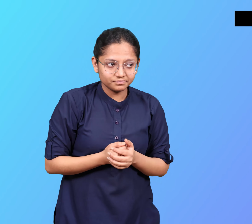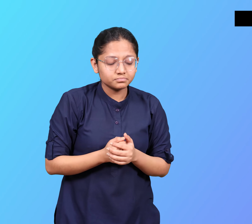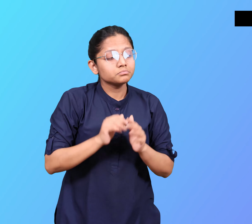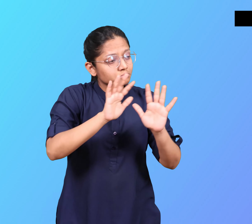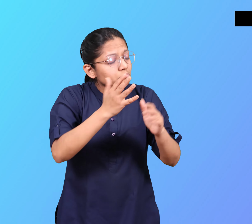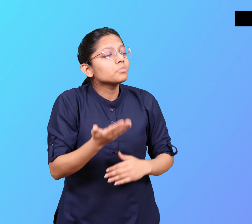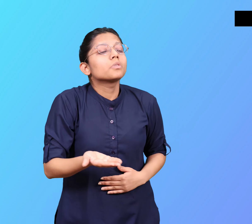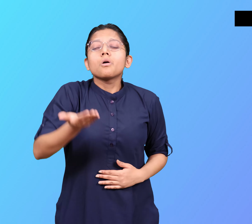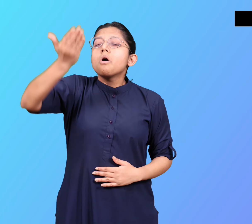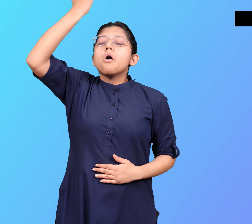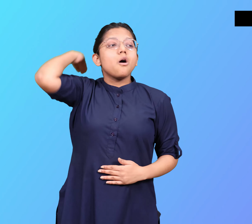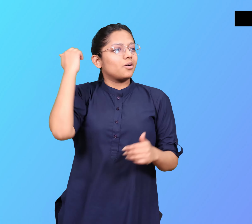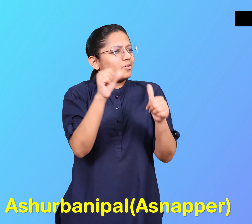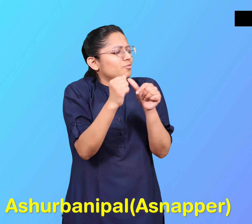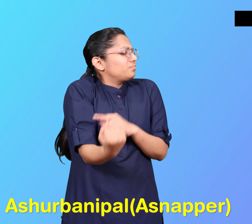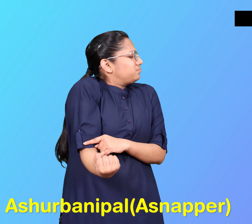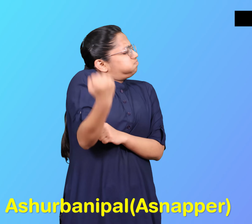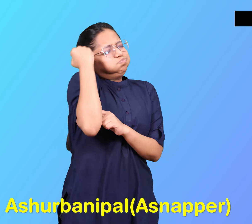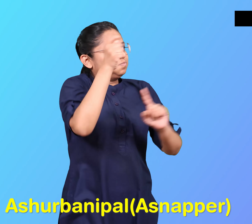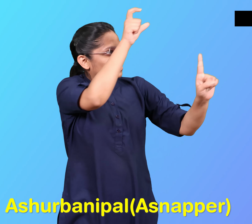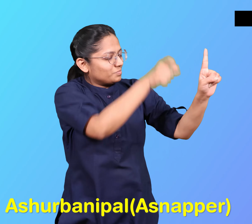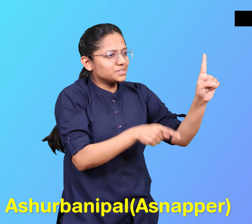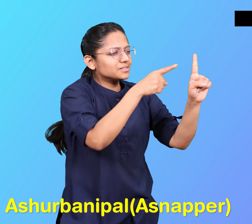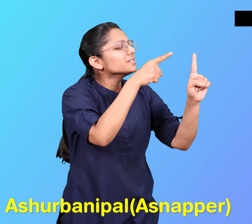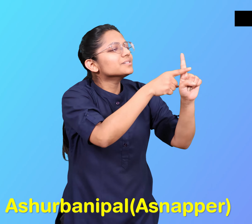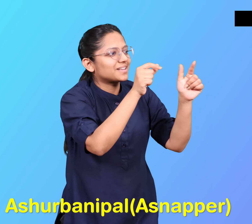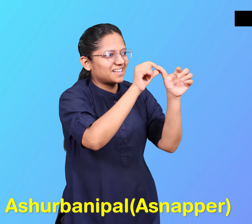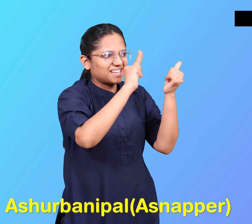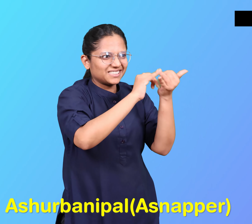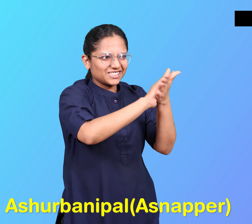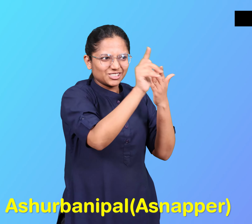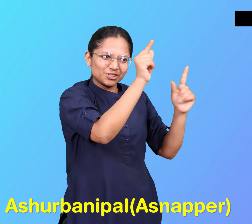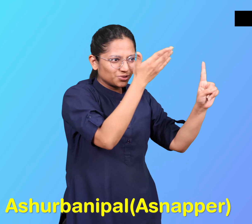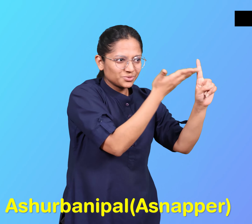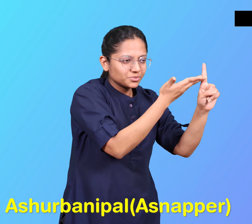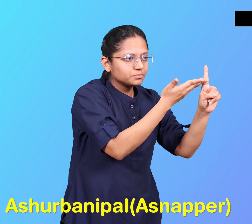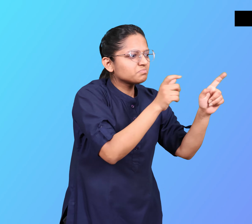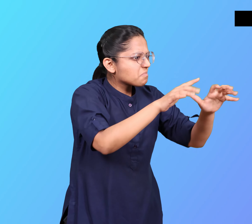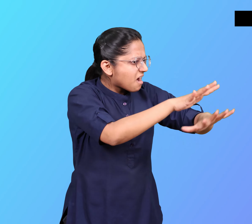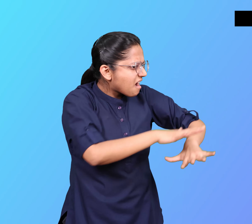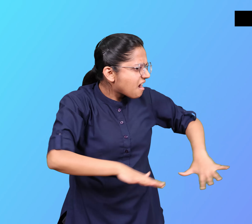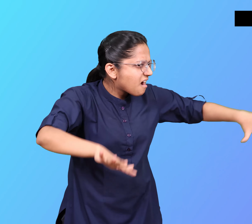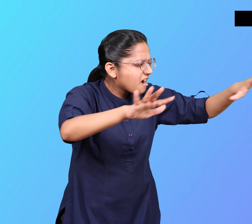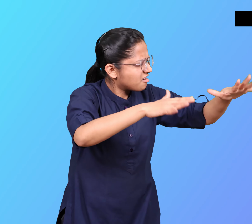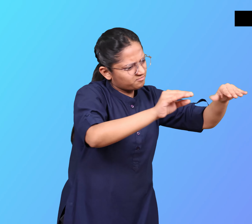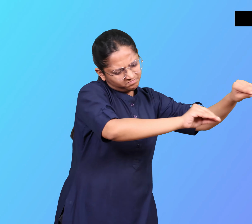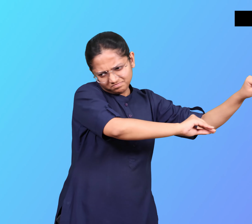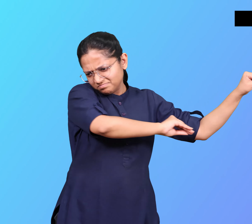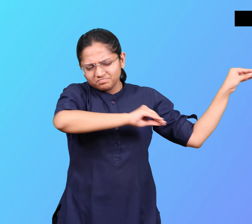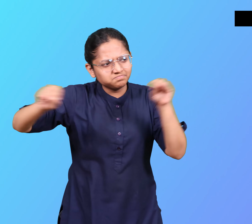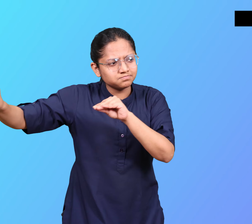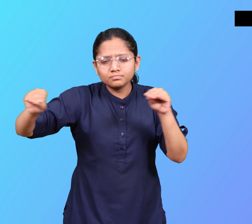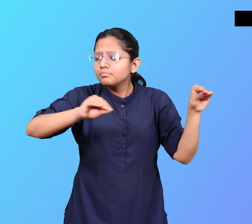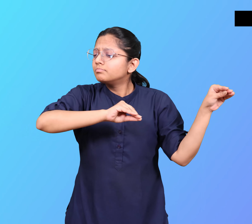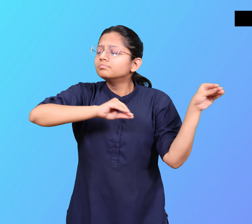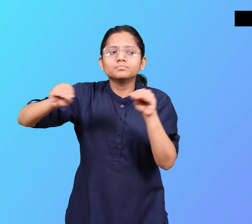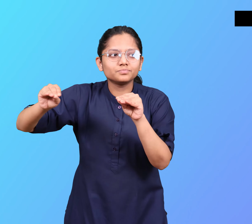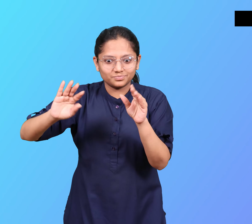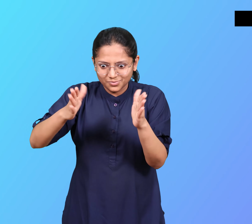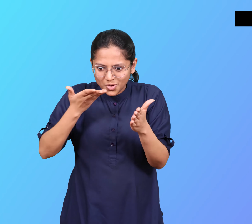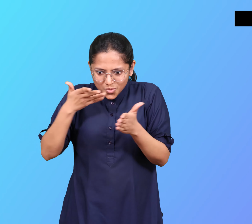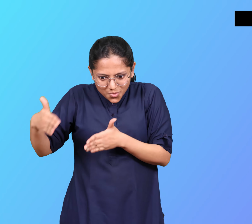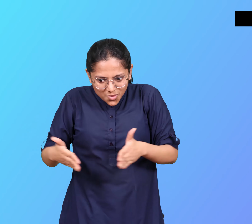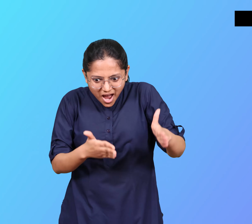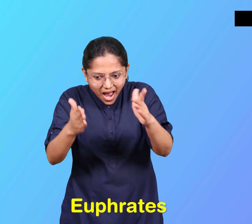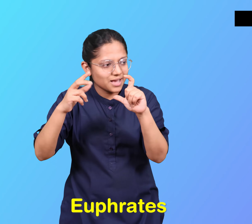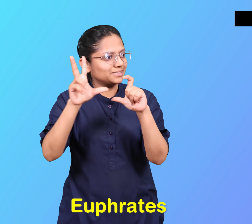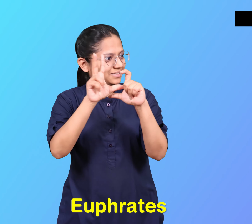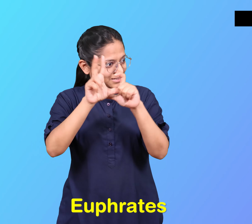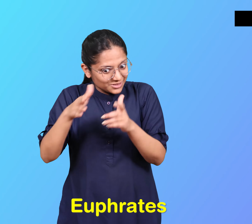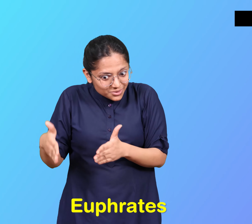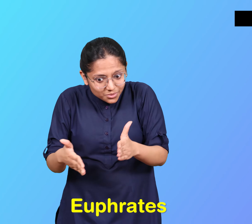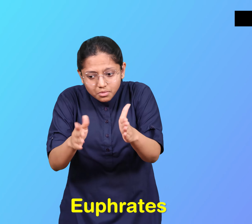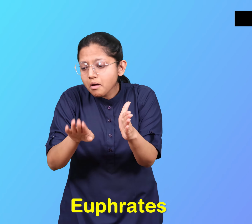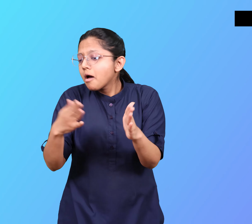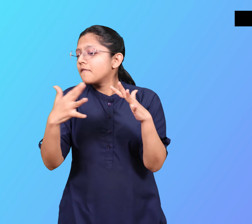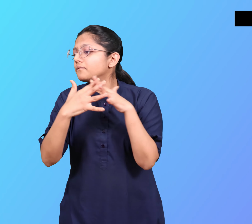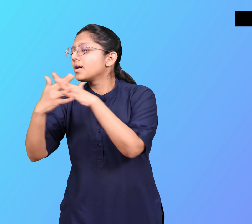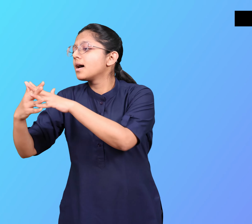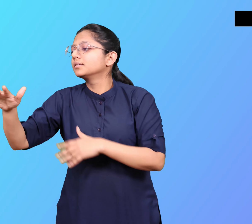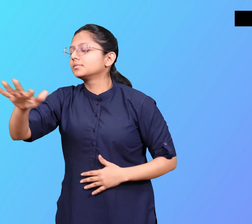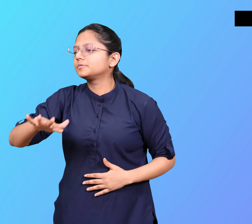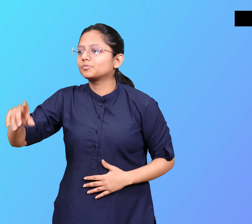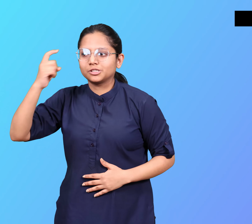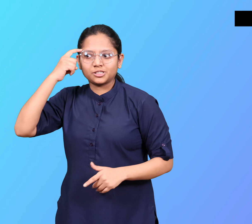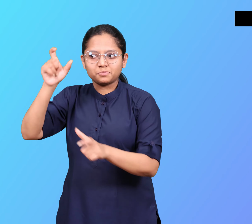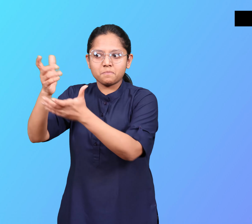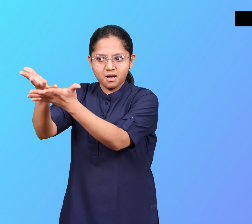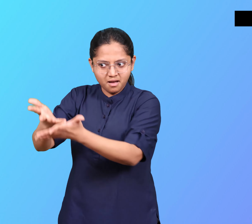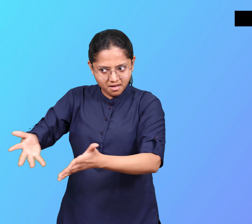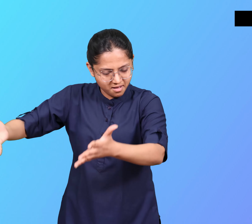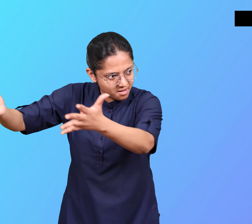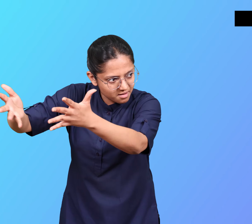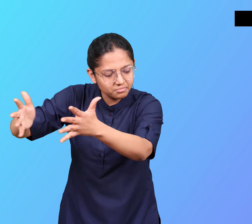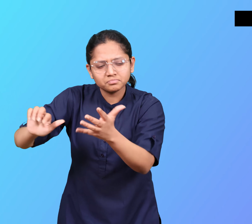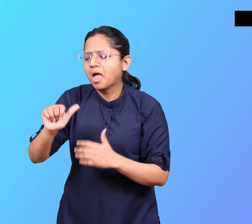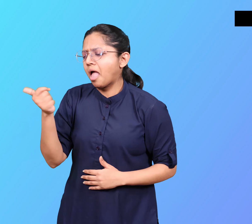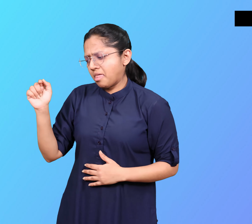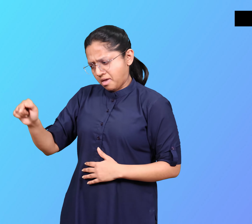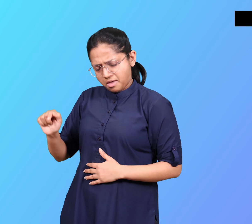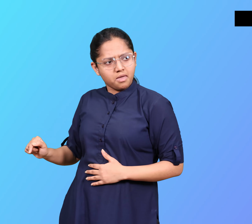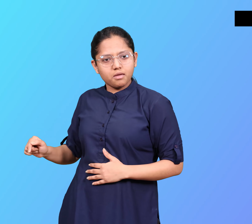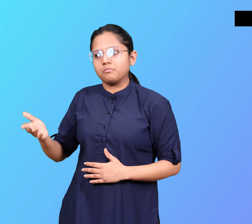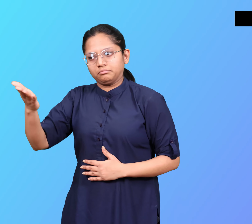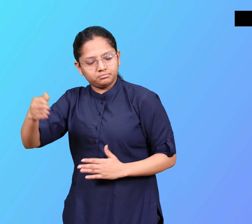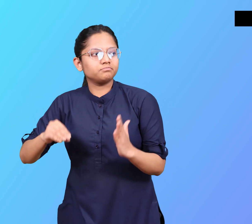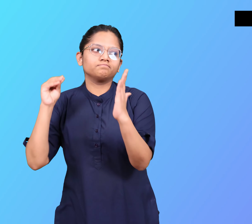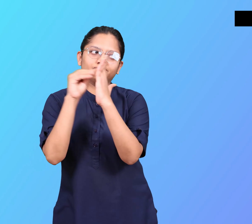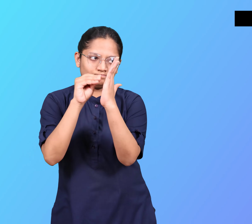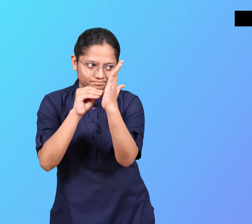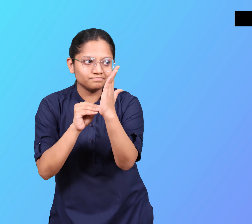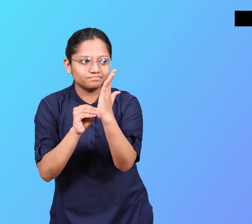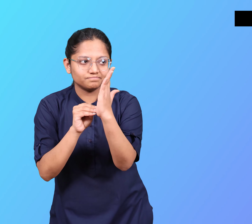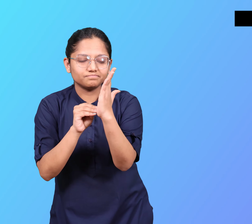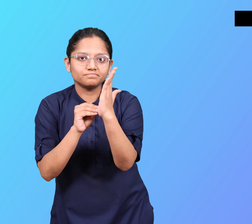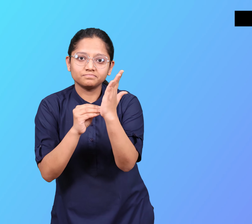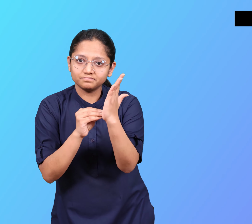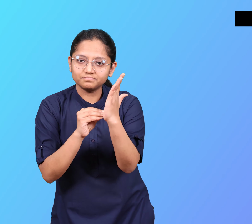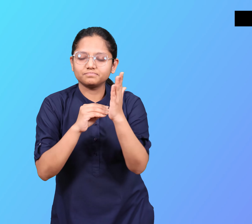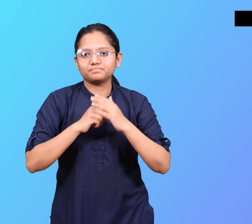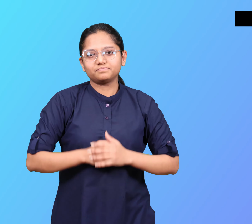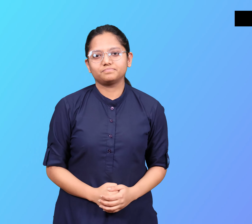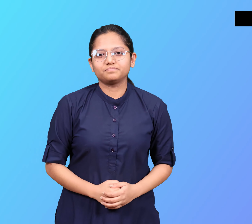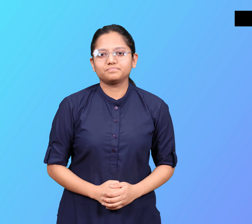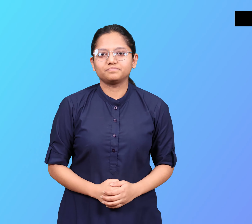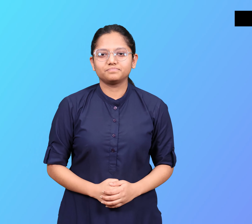and from the other people who the great and powerful Ashurbanipal moved to the city of Samaria and other places in the country west of the Euphrates River.